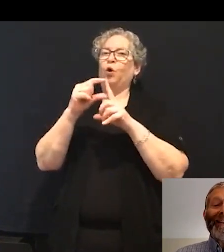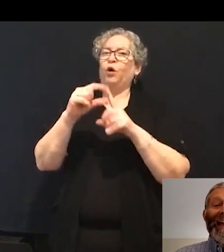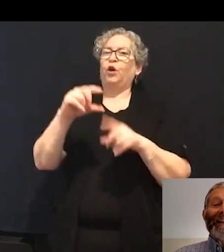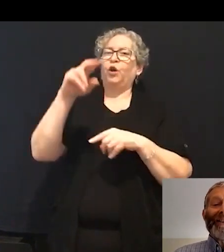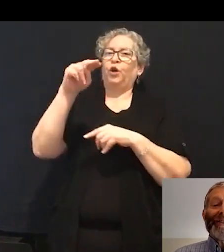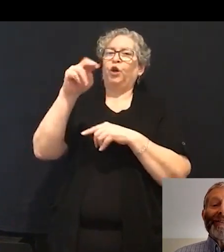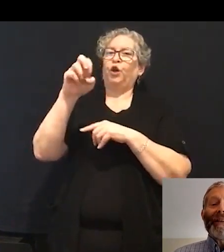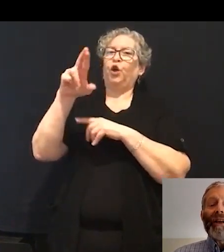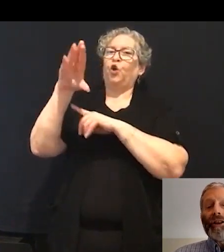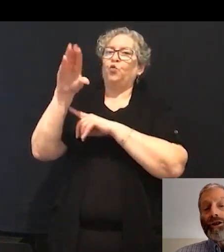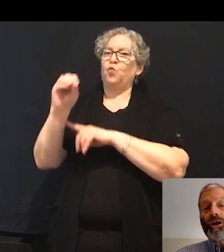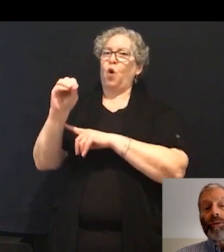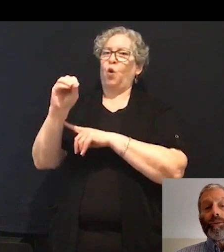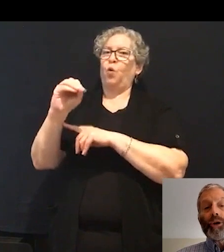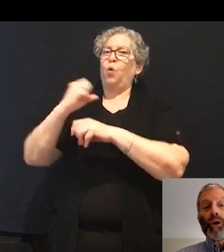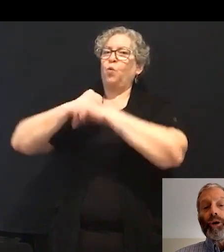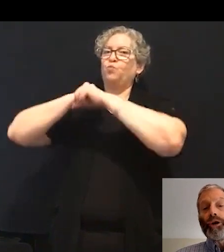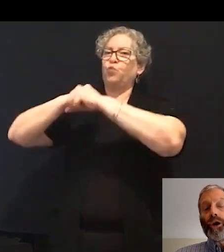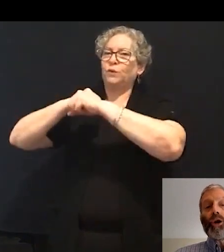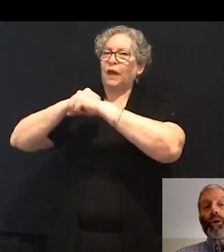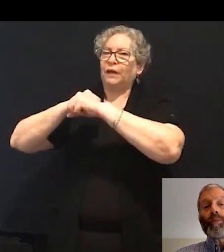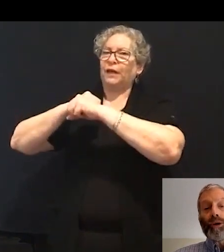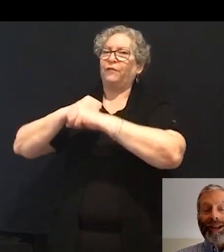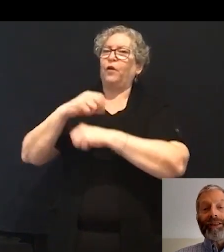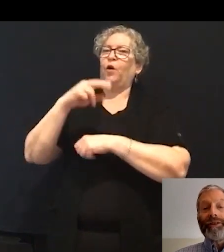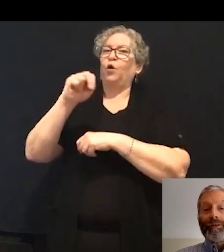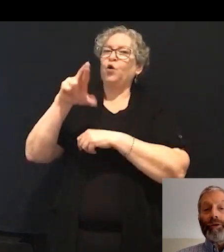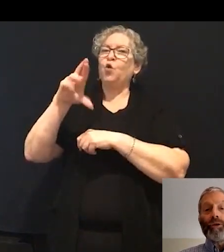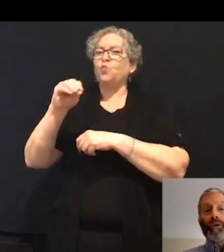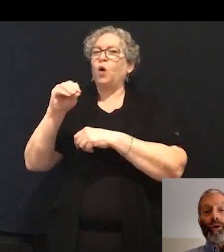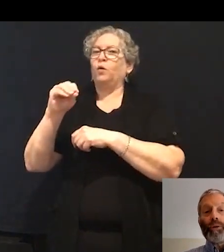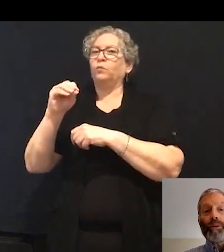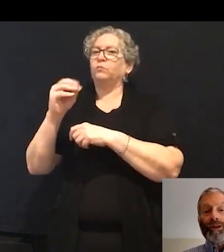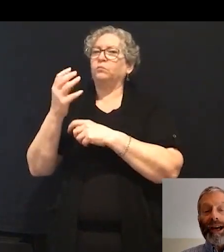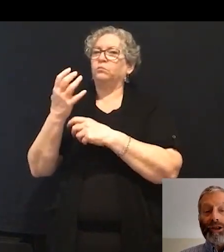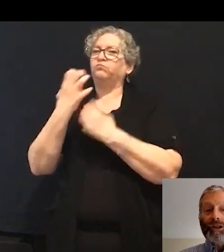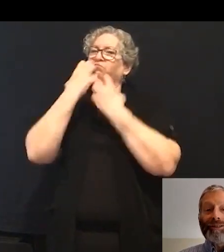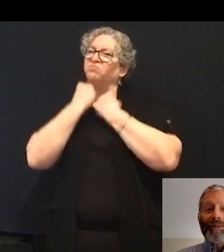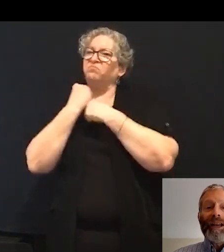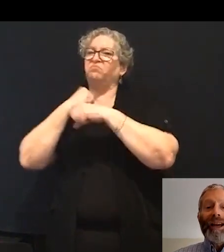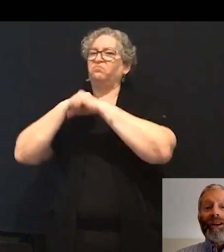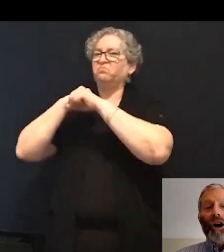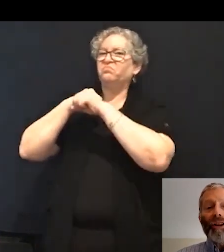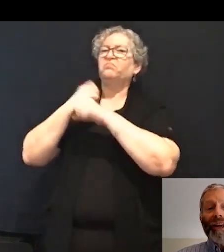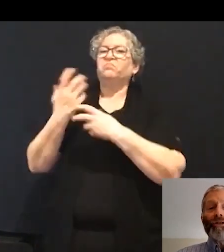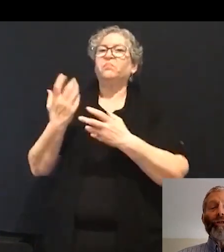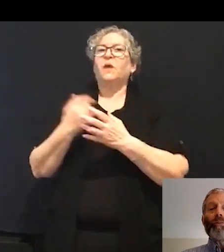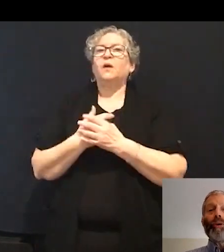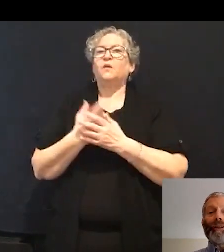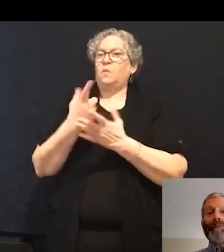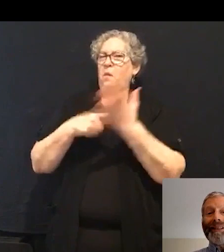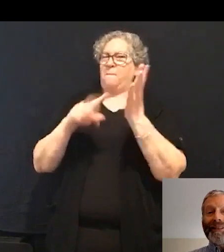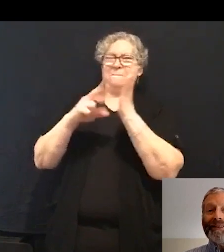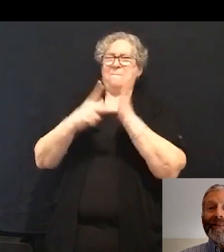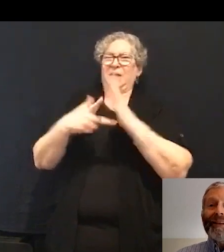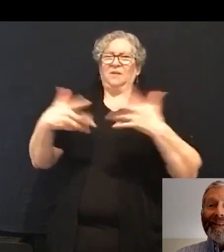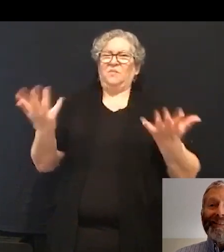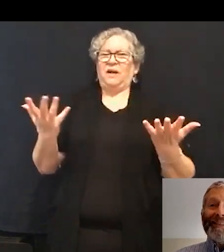And that is the term neuroprotective or neuroprotection. And all that term really means is